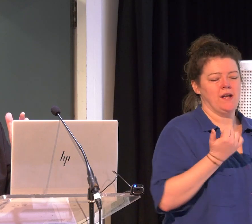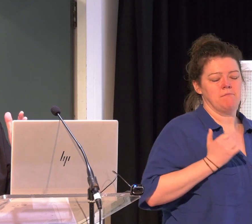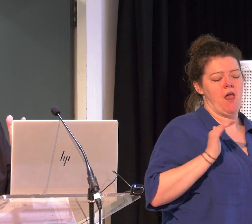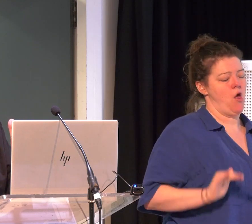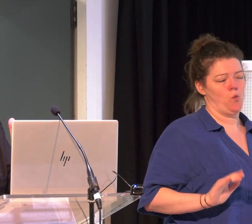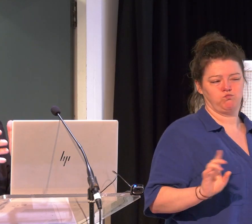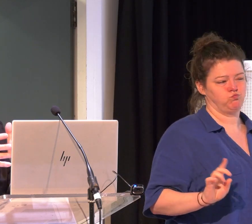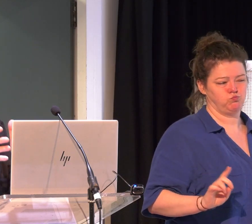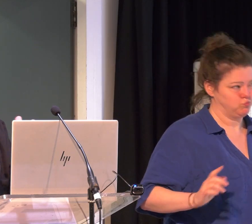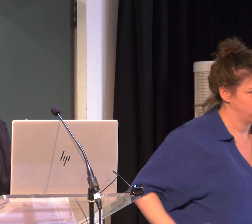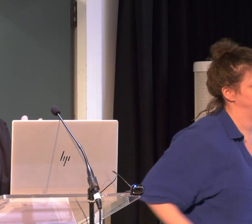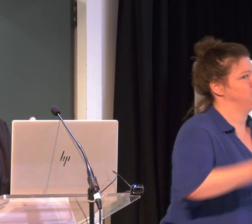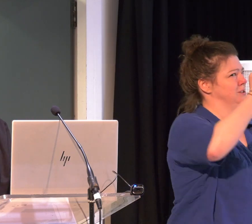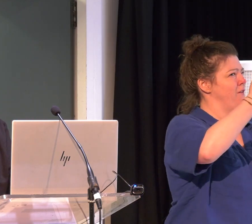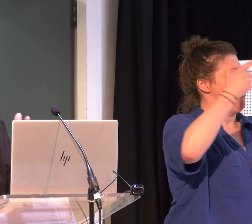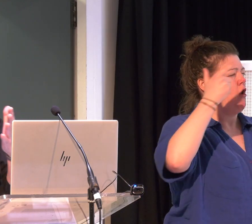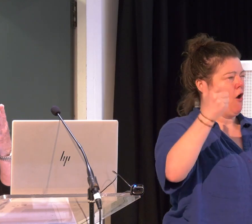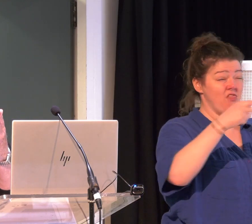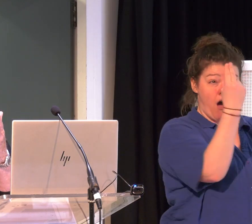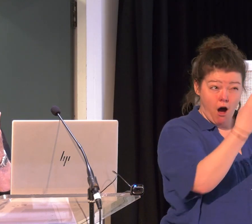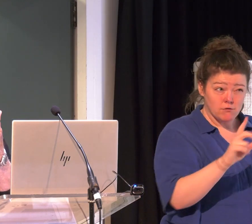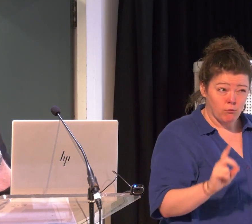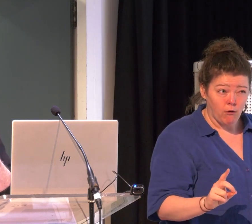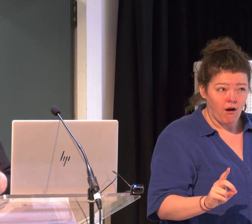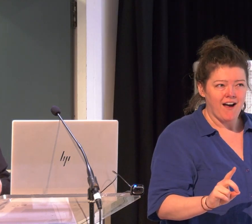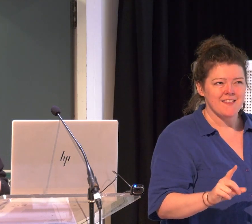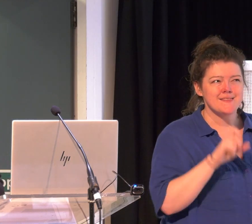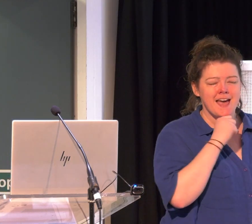And that what the arts do is they address what I think of